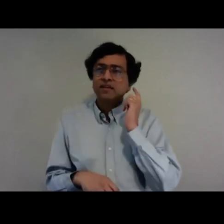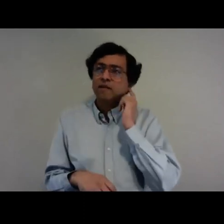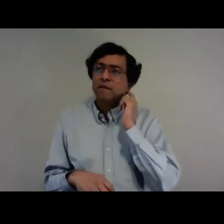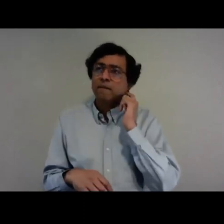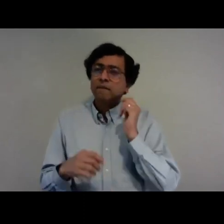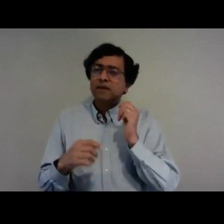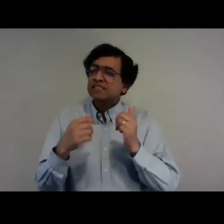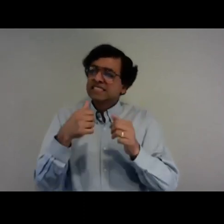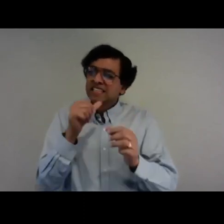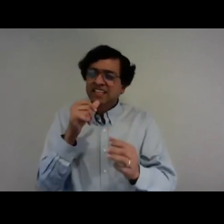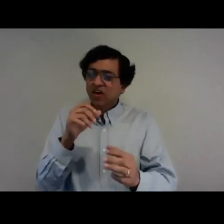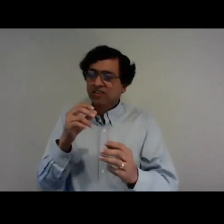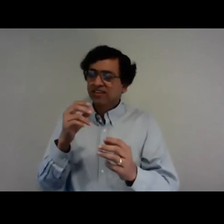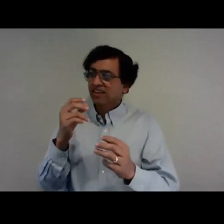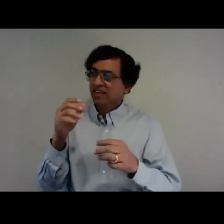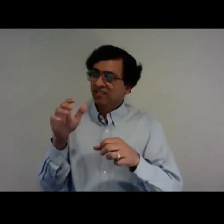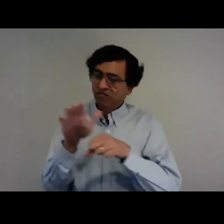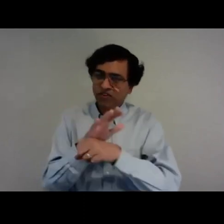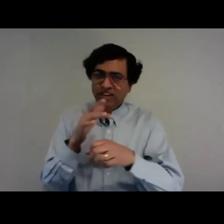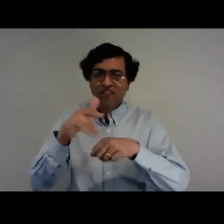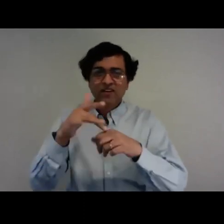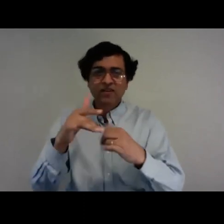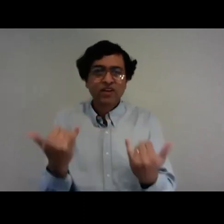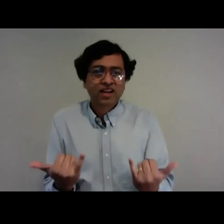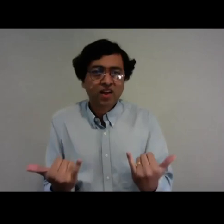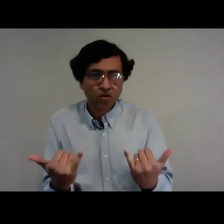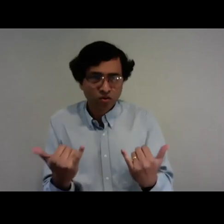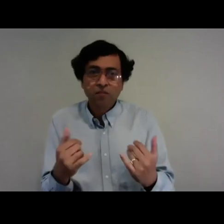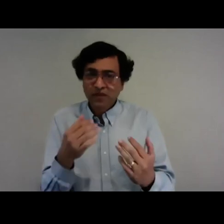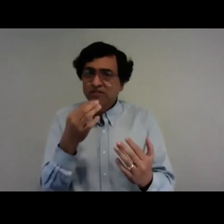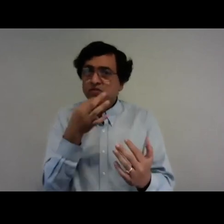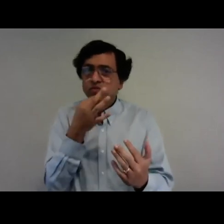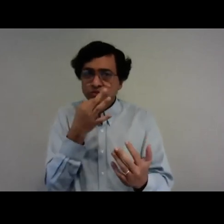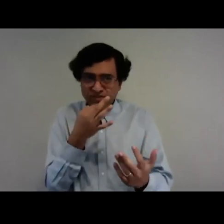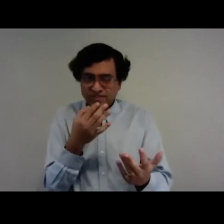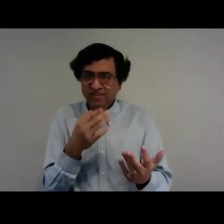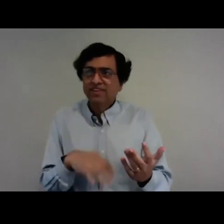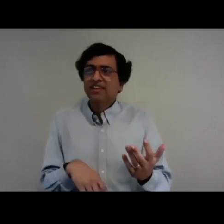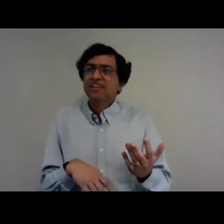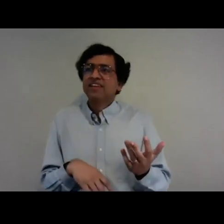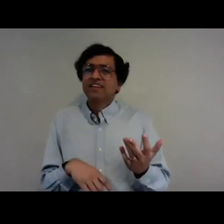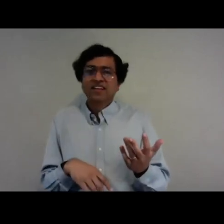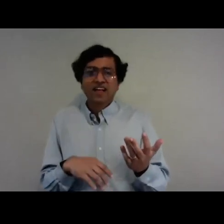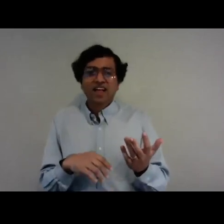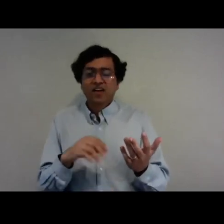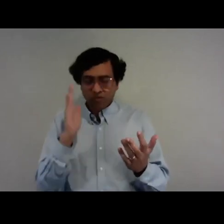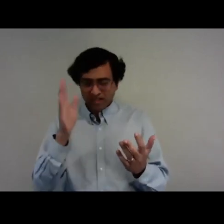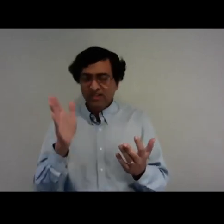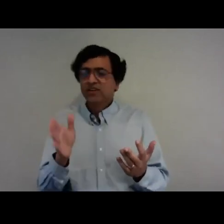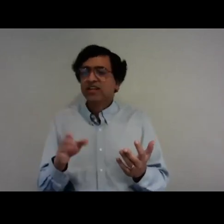superimposed over the top. So they are not fully available on the wider market yet, but apparently